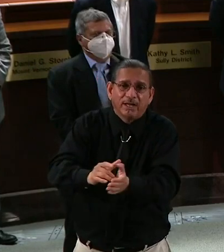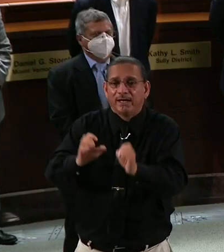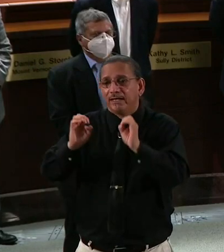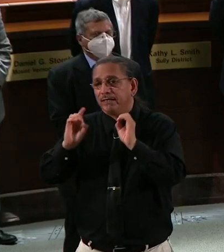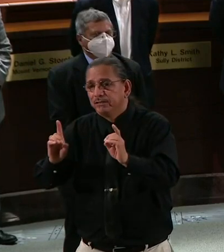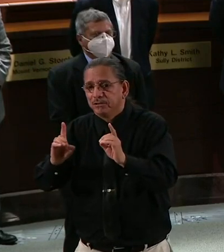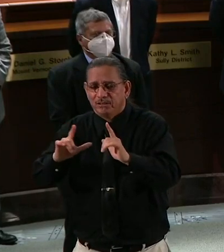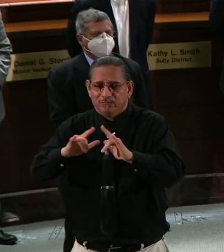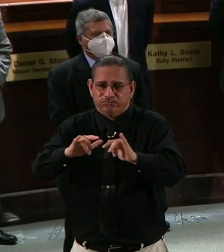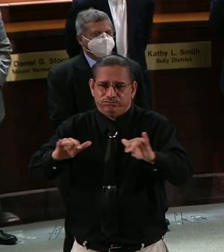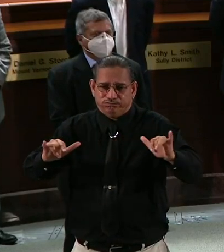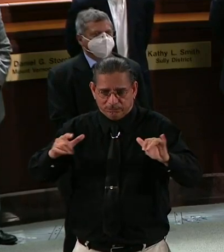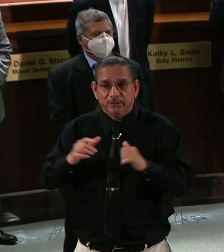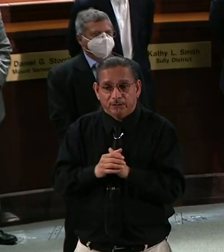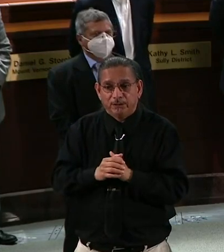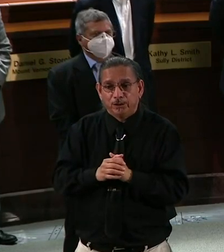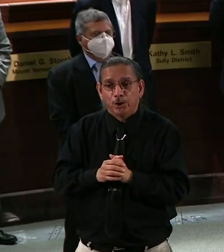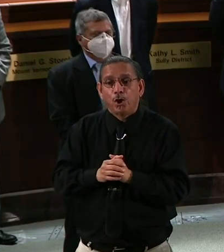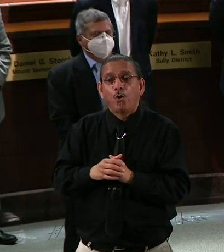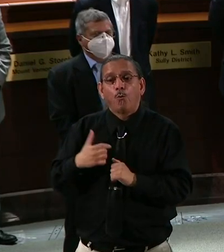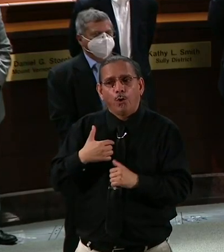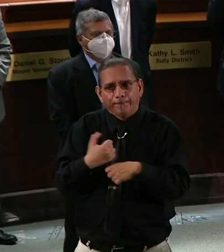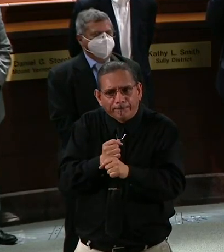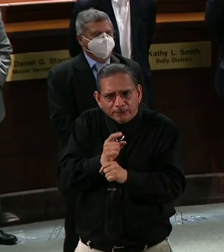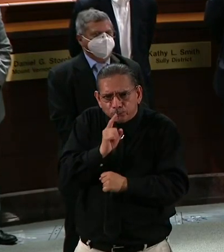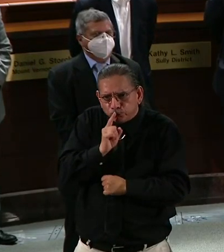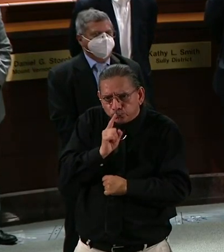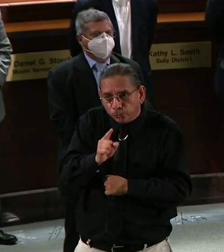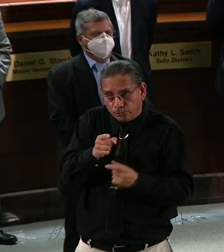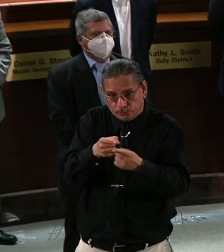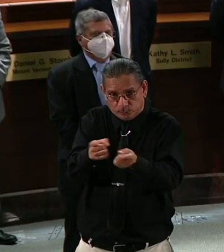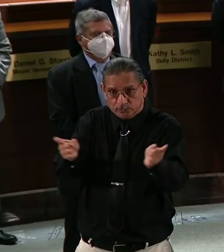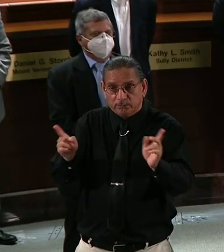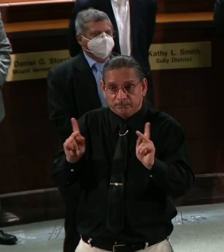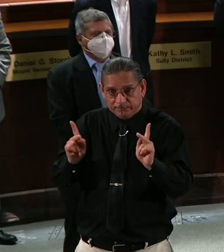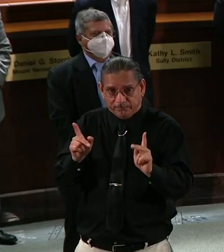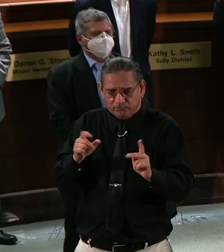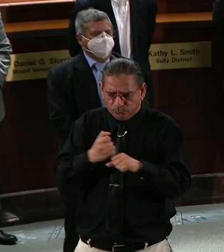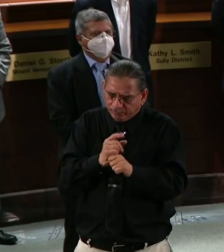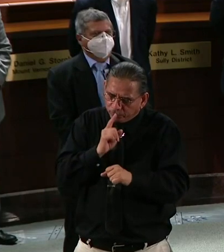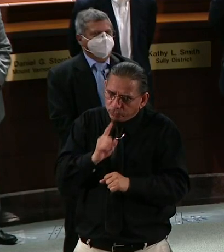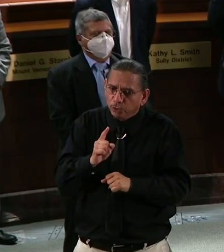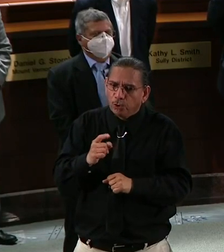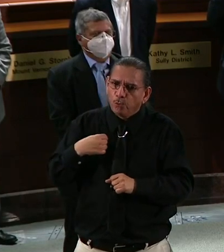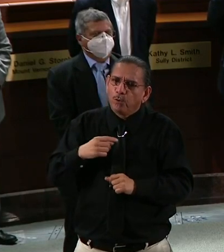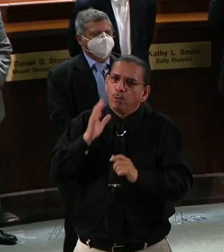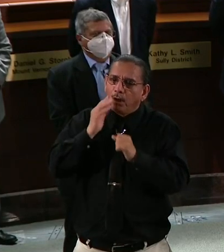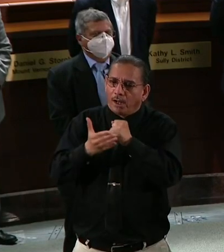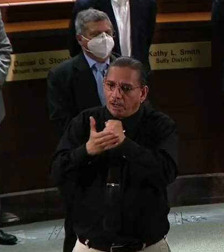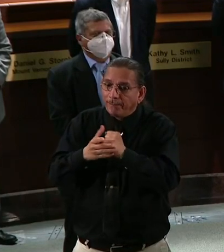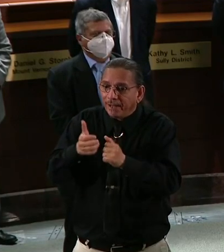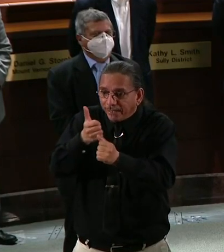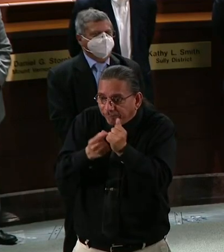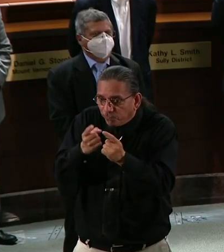OVER HERE MOST OF THE STUFF MOST OF SINGLE ROUND OF CAN